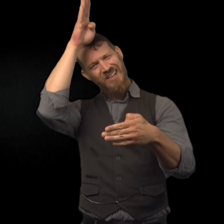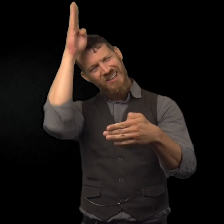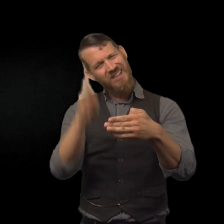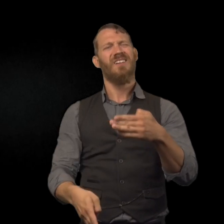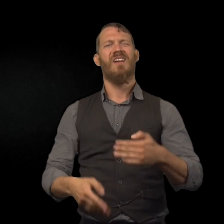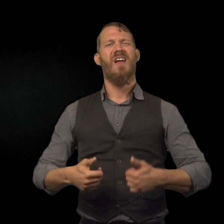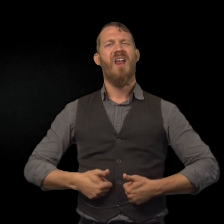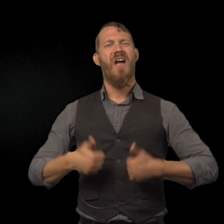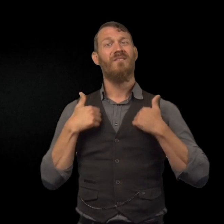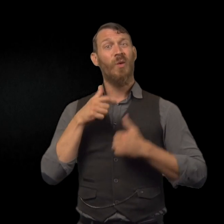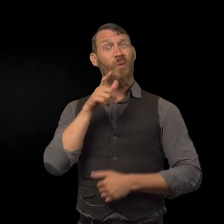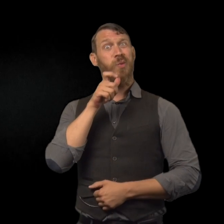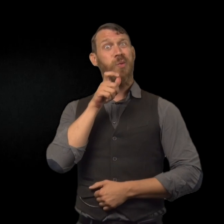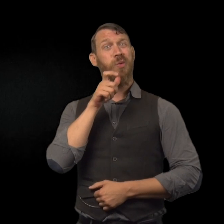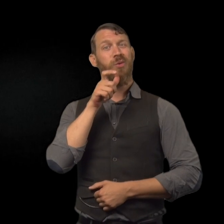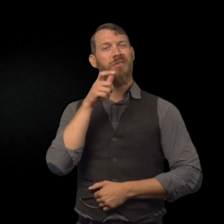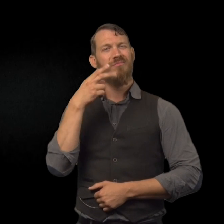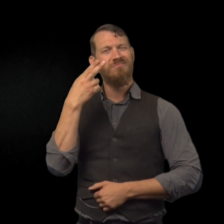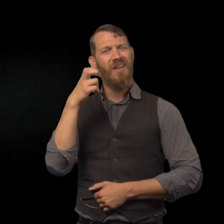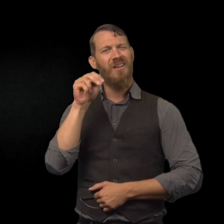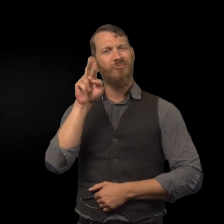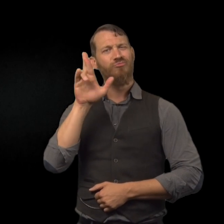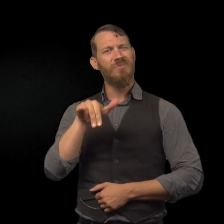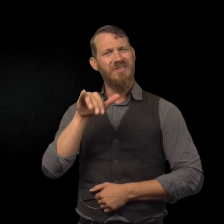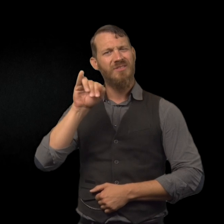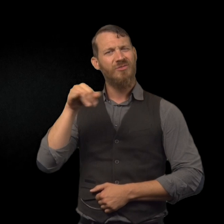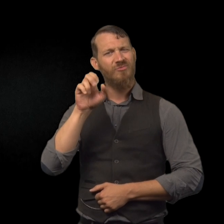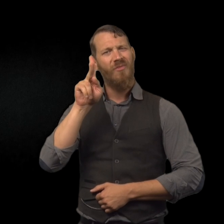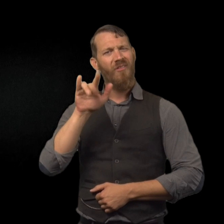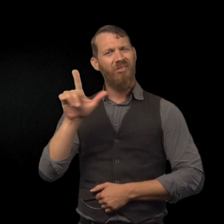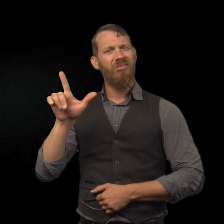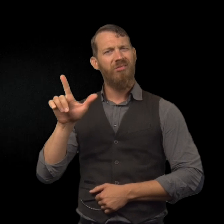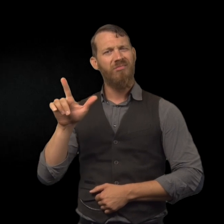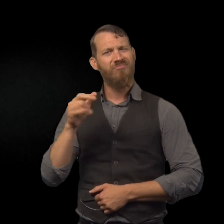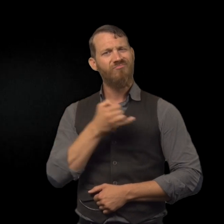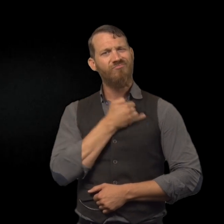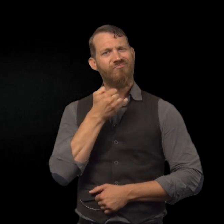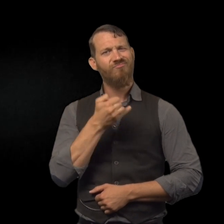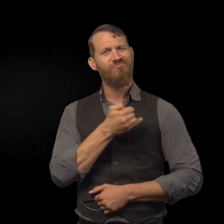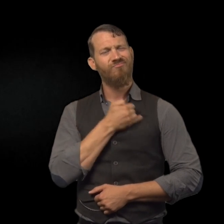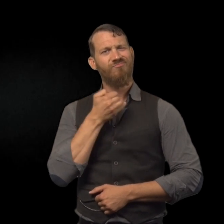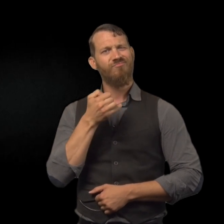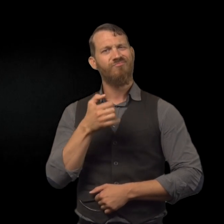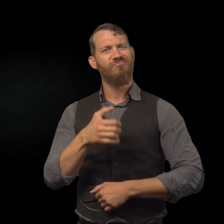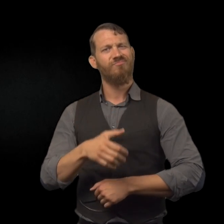This would be the end of the life of Dr. Henry Jekyll.